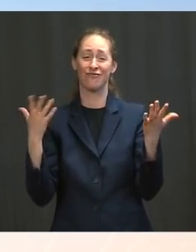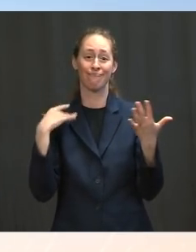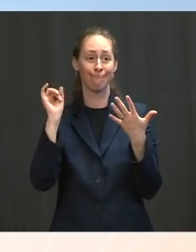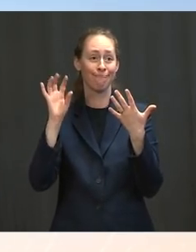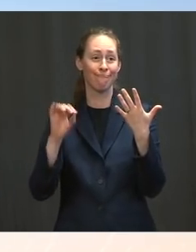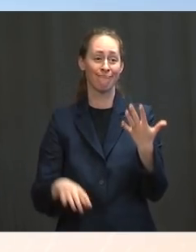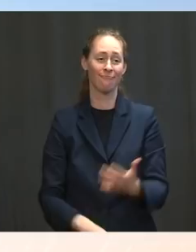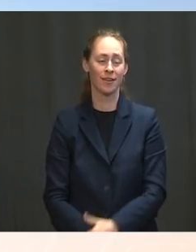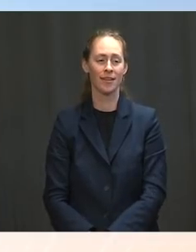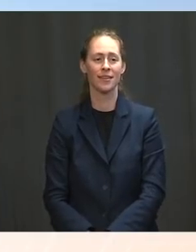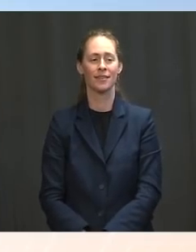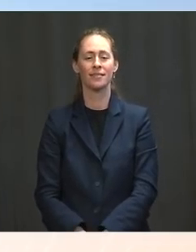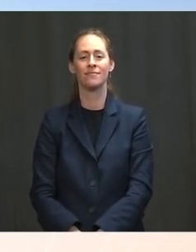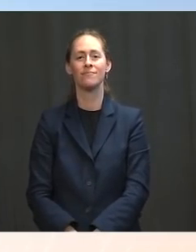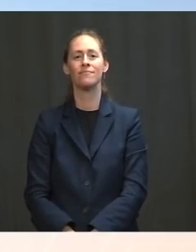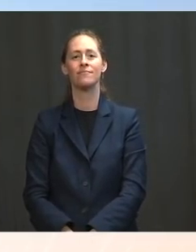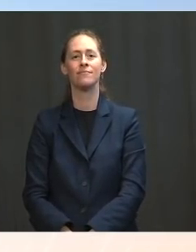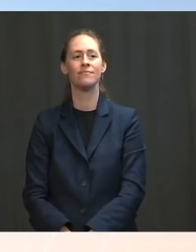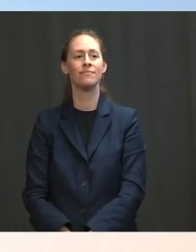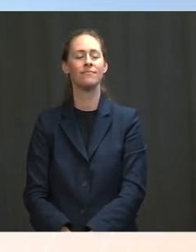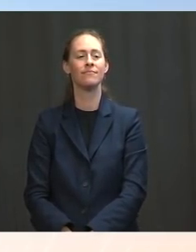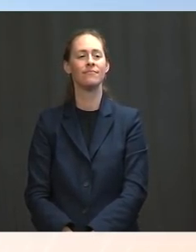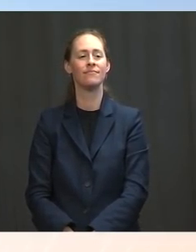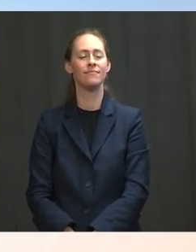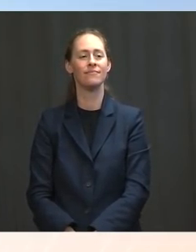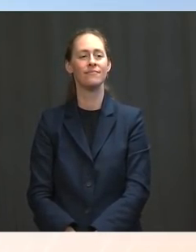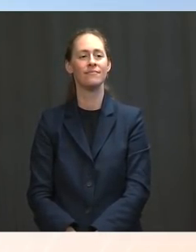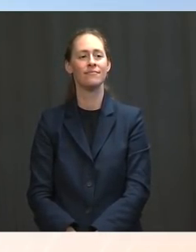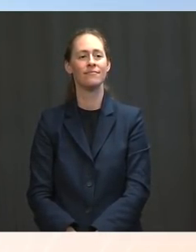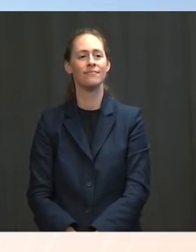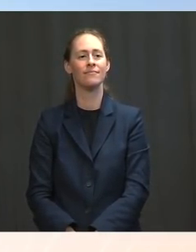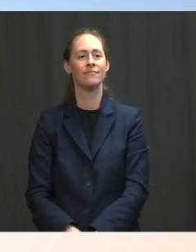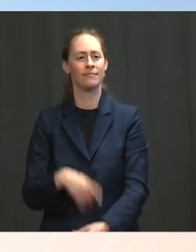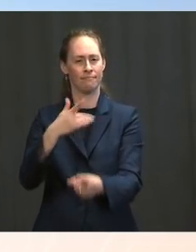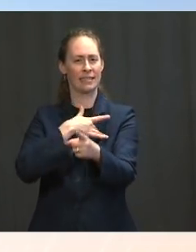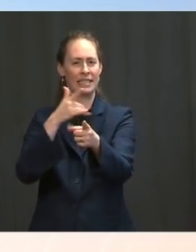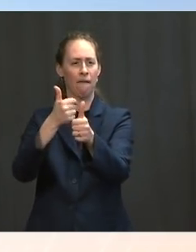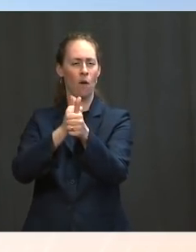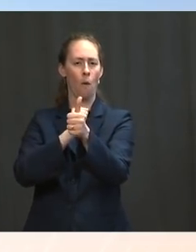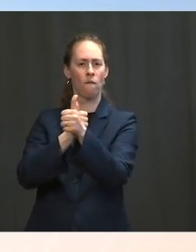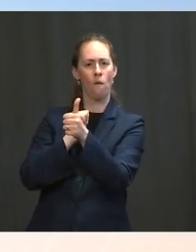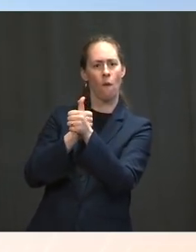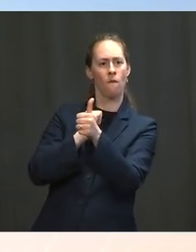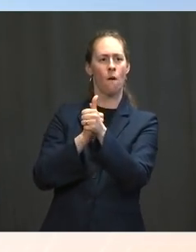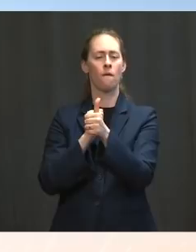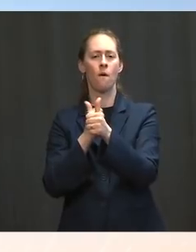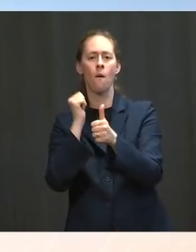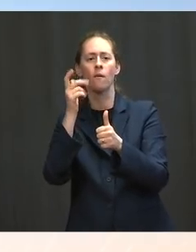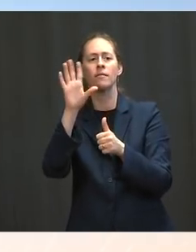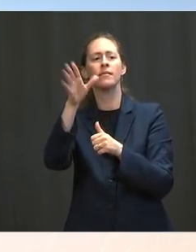The one thing that you steadfastly have stayed away from is any question of mandating the virus -- I'm sorry -- the vaccine.